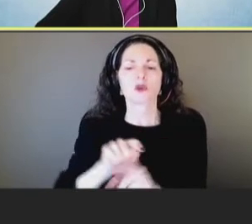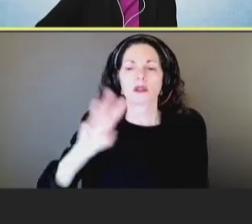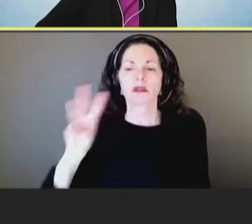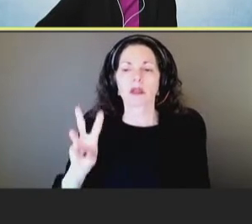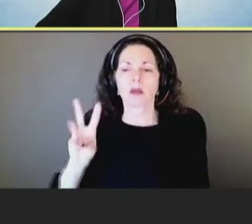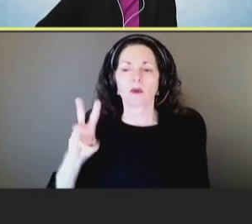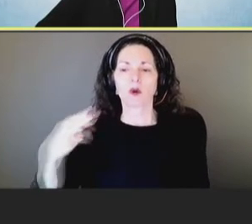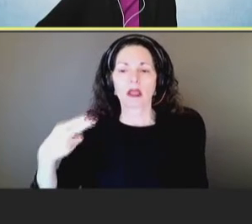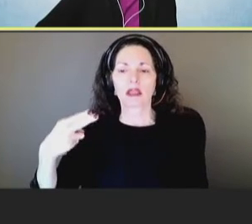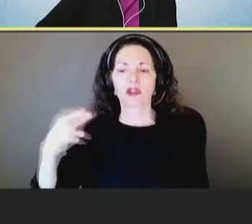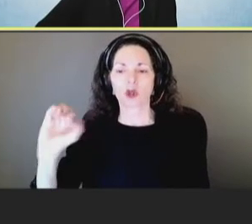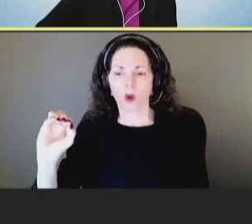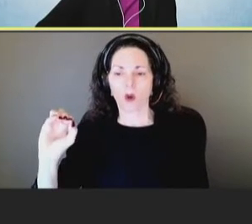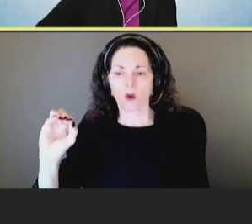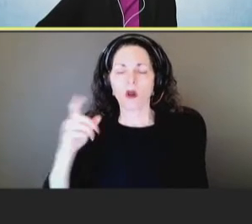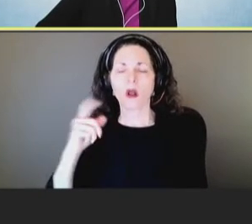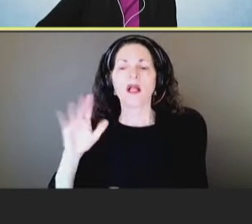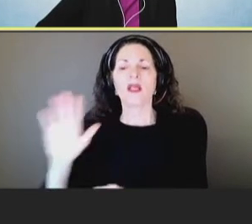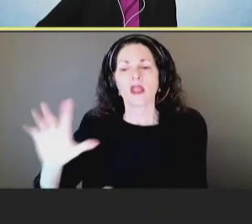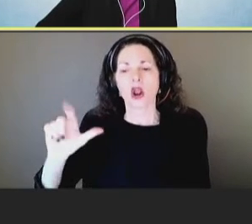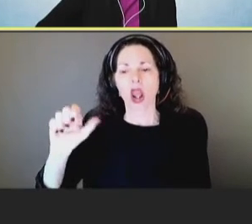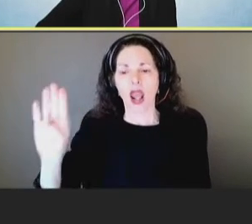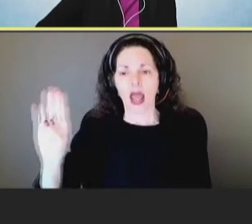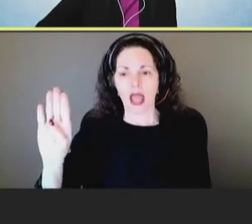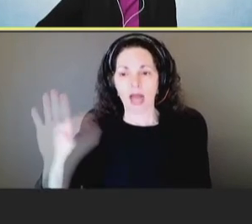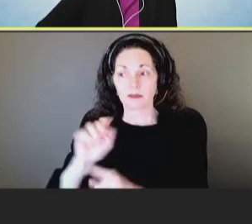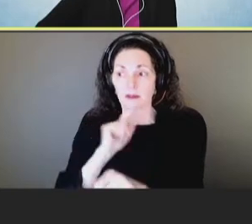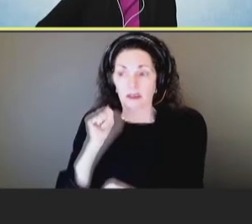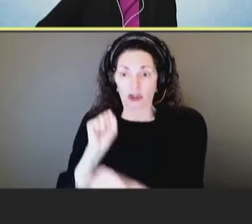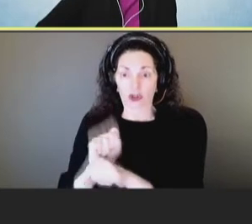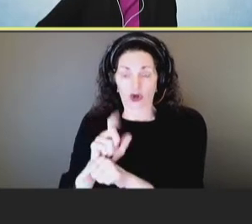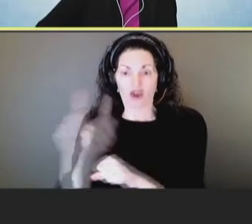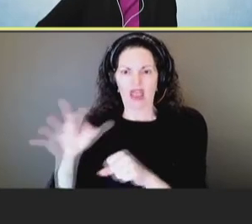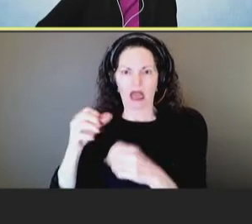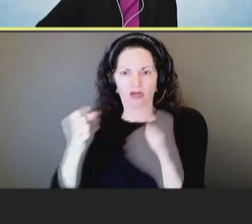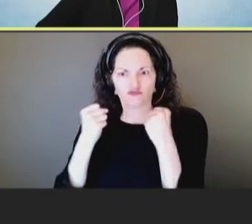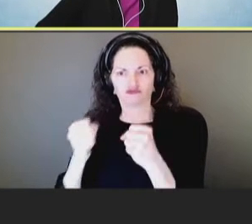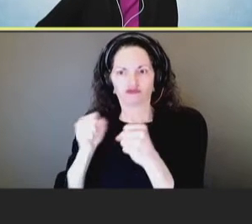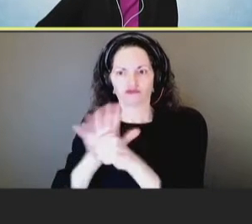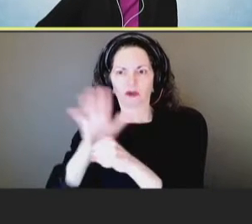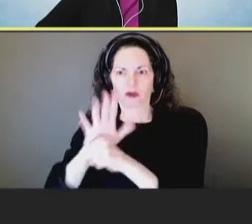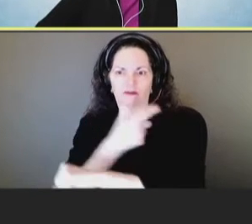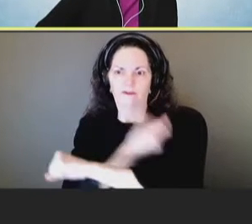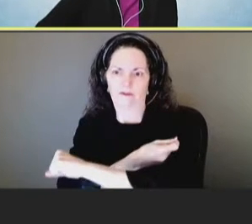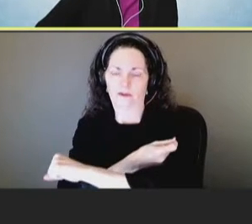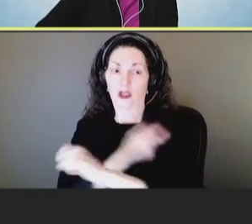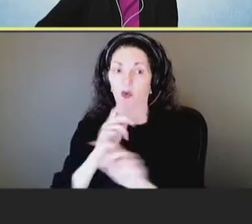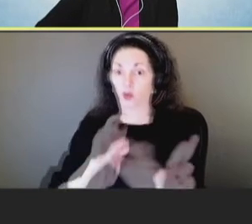Regulatory Laboratories are making sure that potency reagents are ready to go if needed.